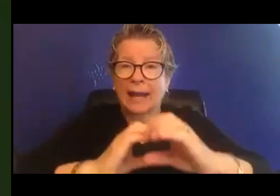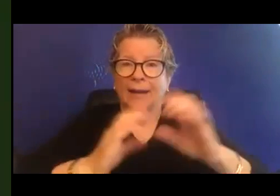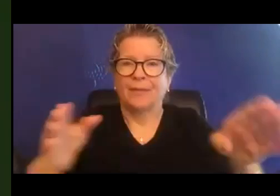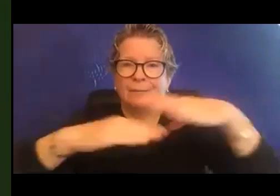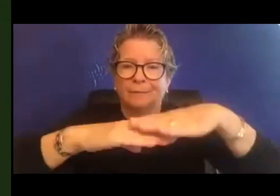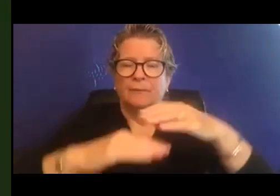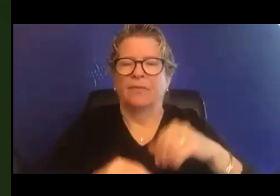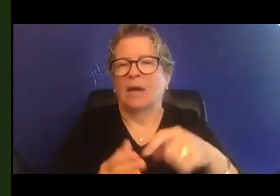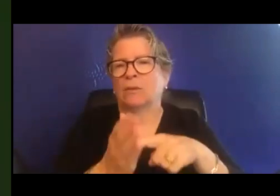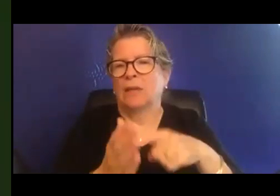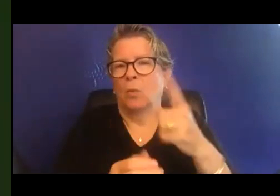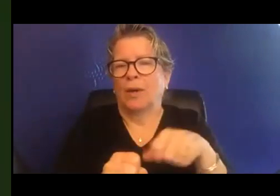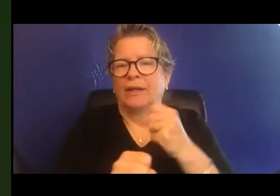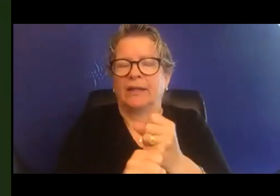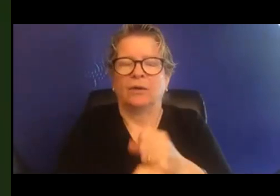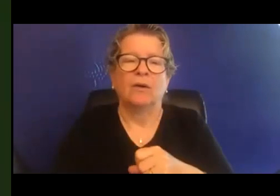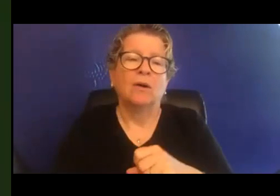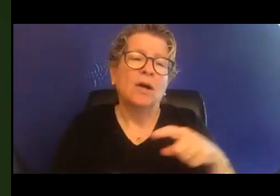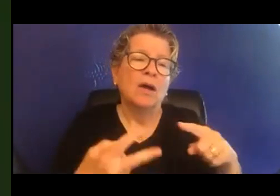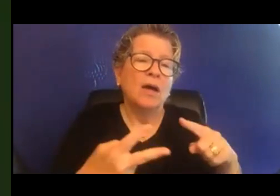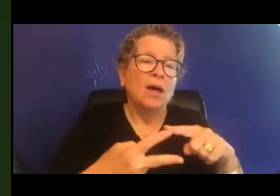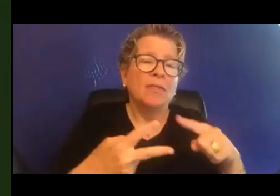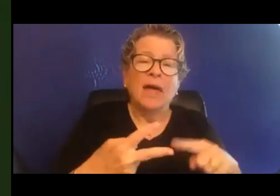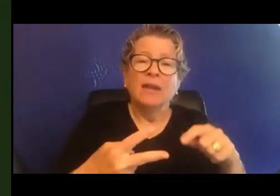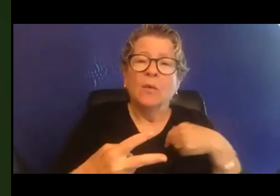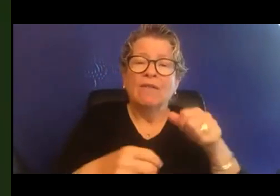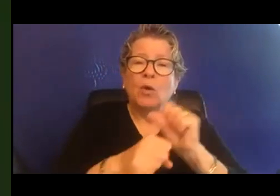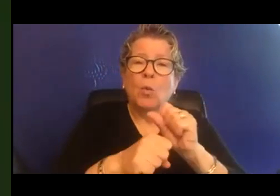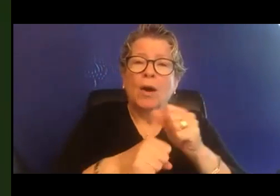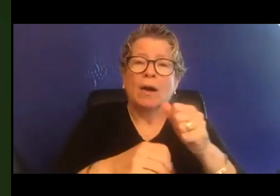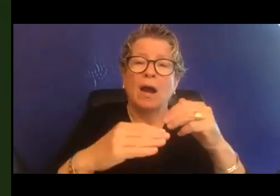locations where you have work below the high water line in the